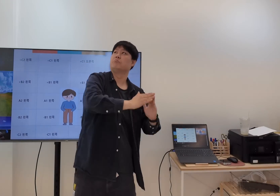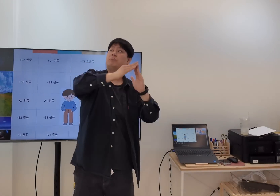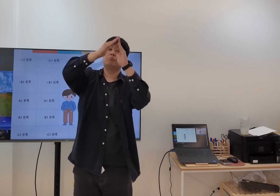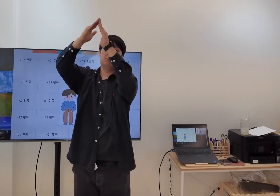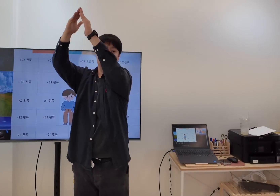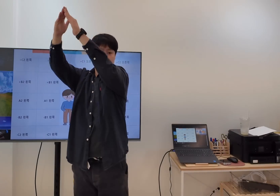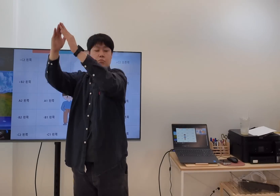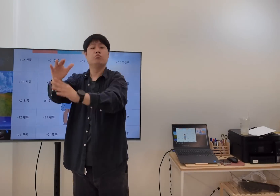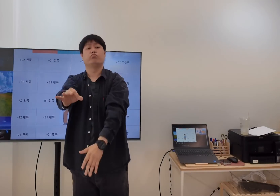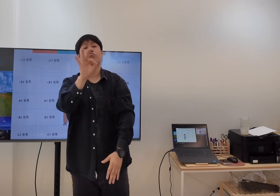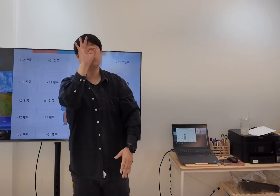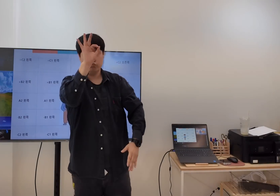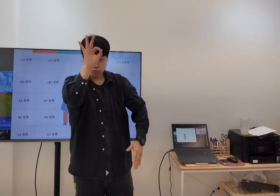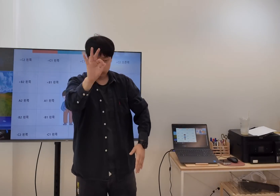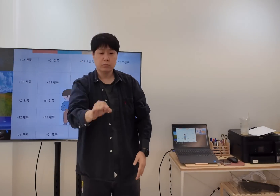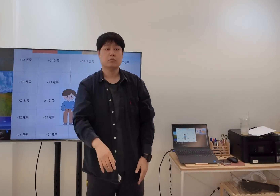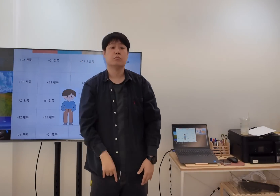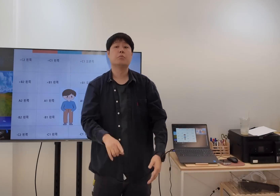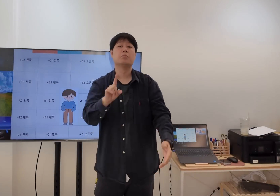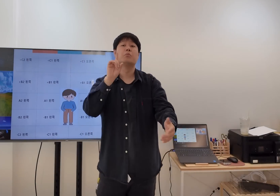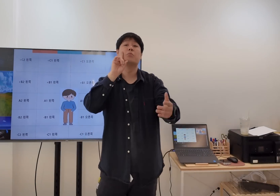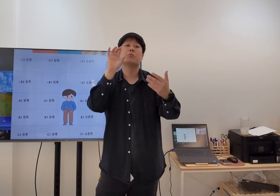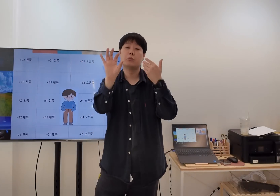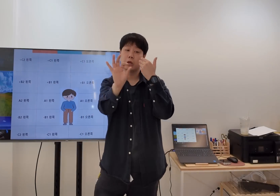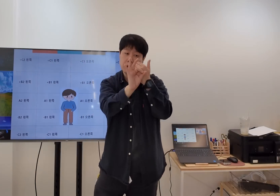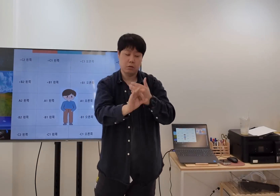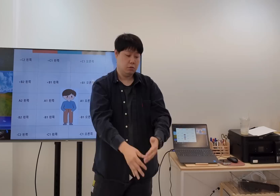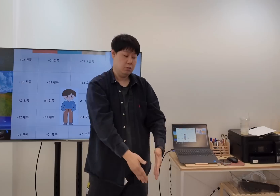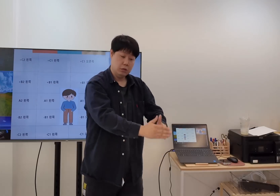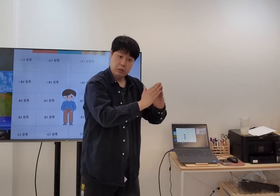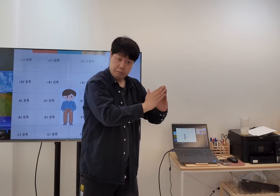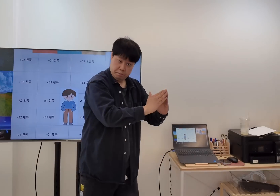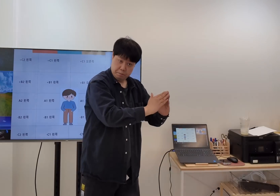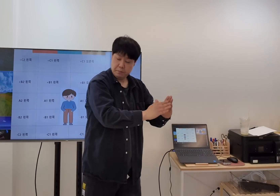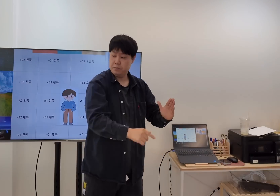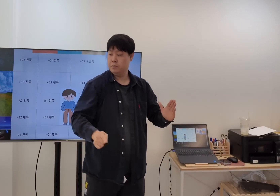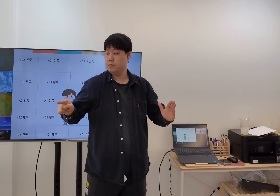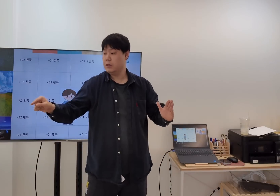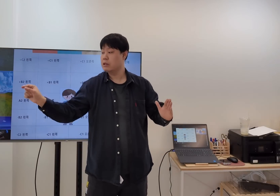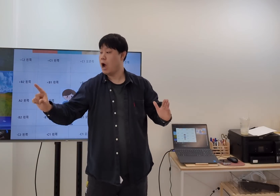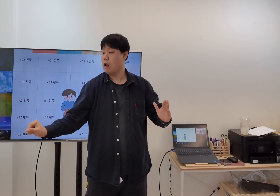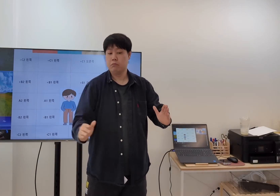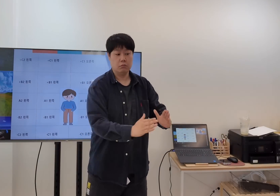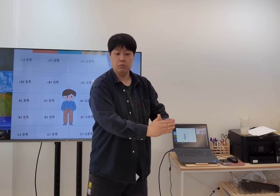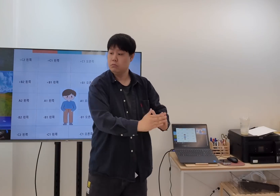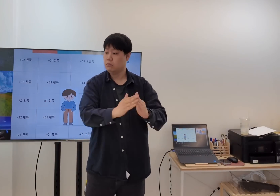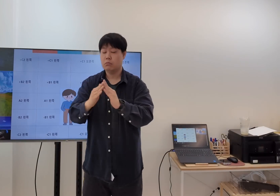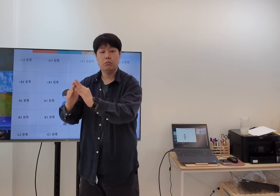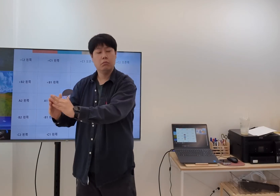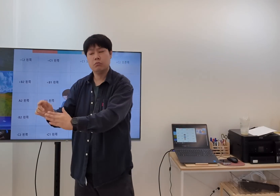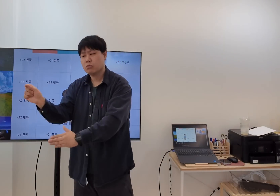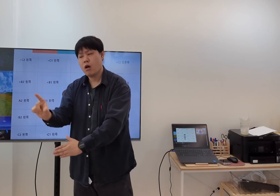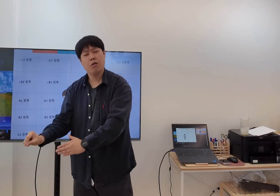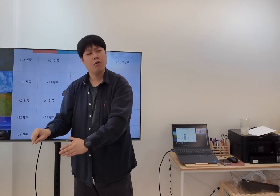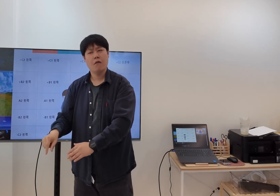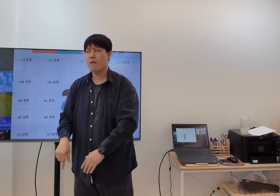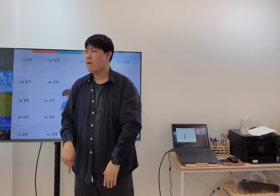you can move from the ground to the sky. What if the house is on the left and the moon is on the right when you move?